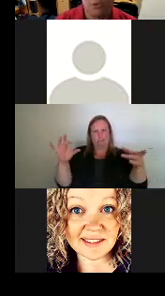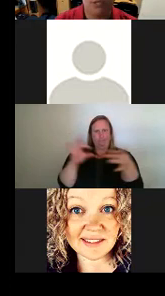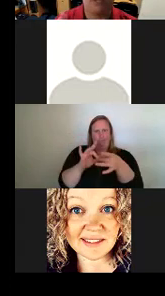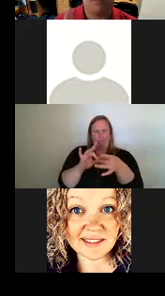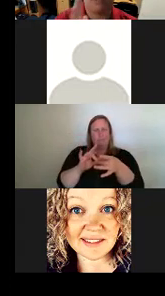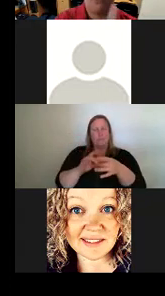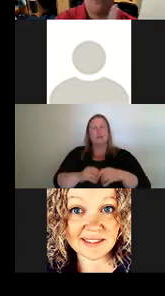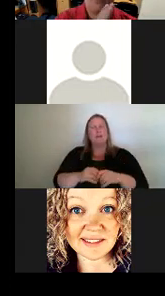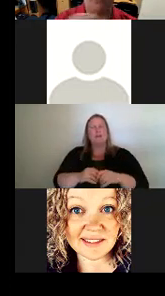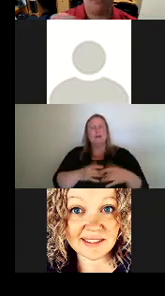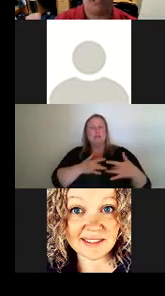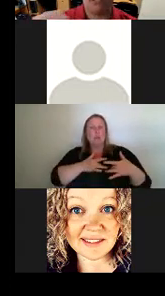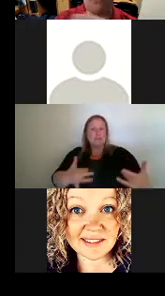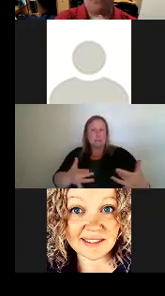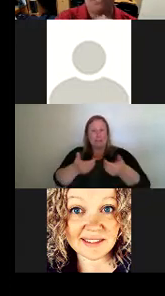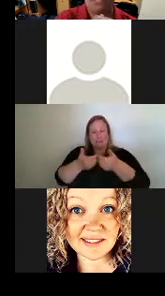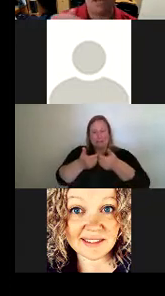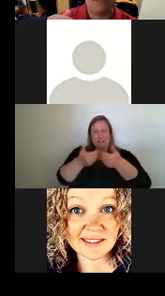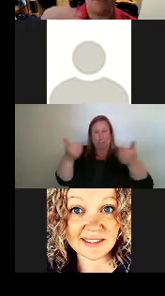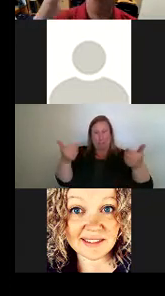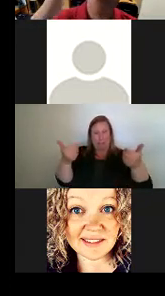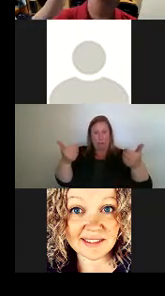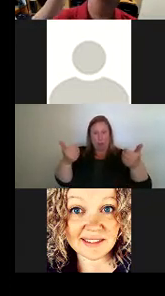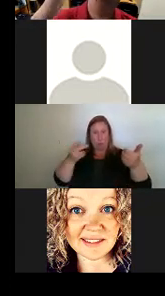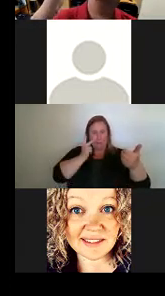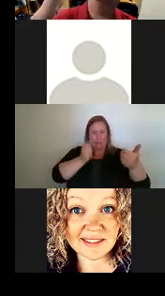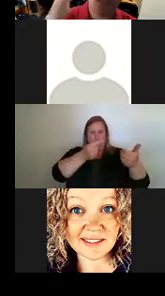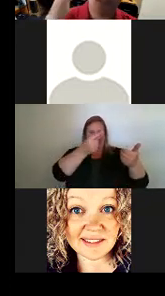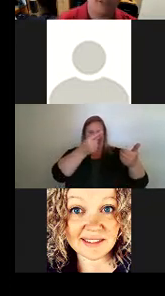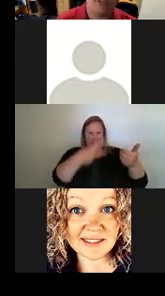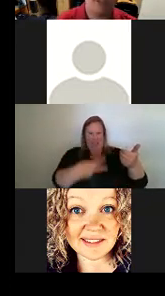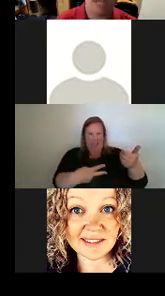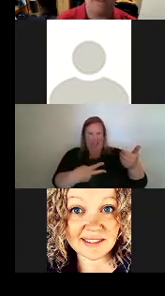USUALLY WITH SPLIT SCREEN YOU ARE ABLE TO SPLIT SO YOU CAN SEE HALF OF WHAT IS ON THE ELECTRONIC VIDEO IT MAGNIFIER